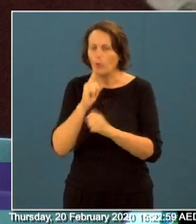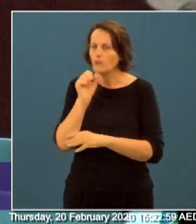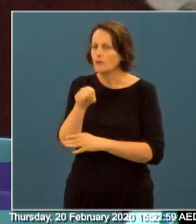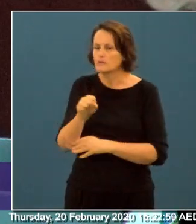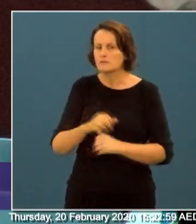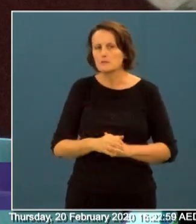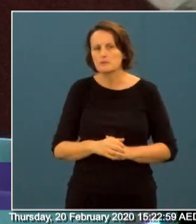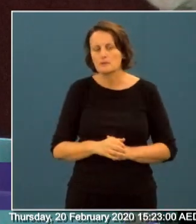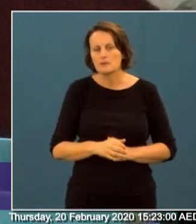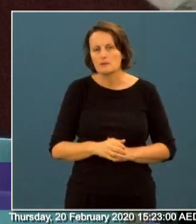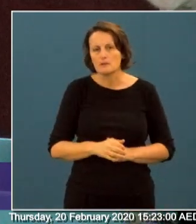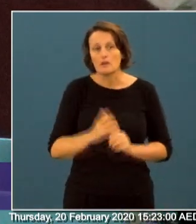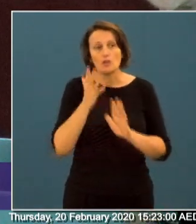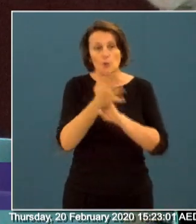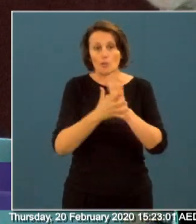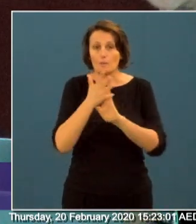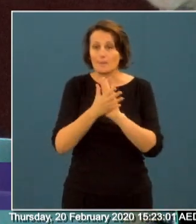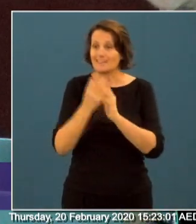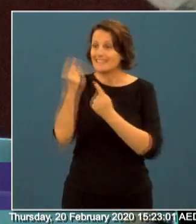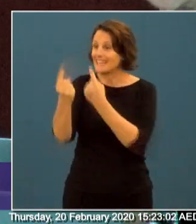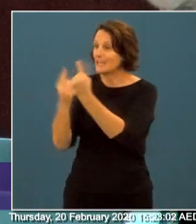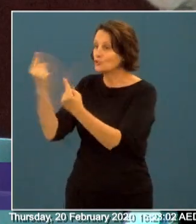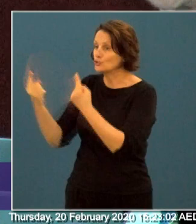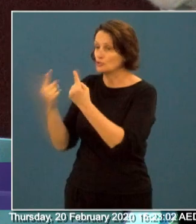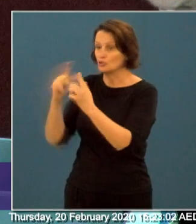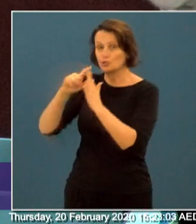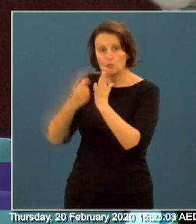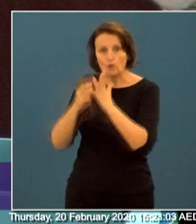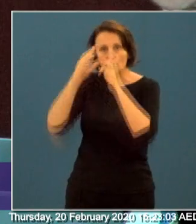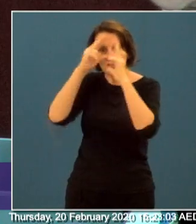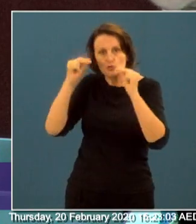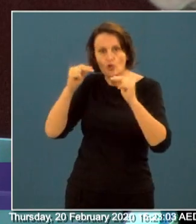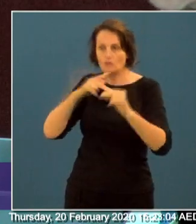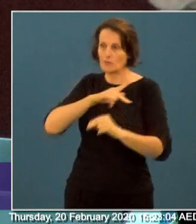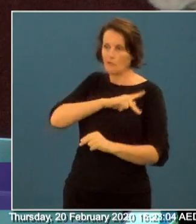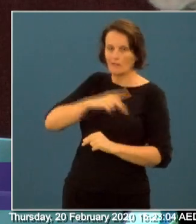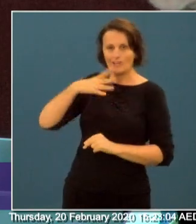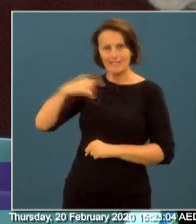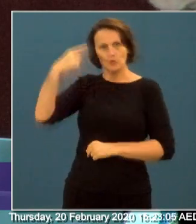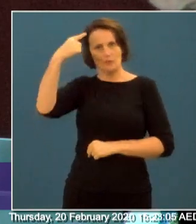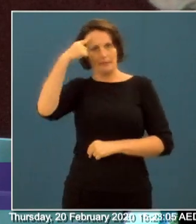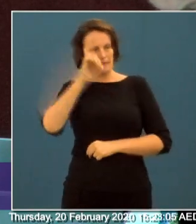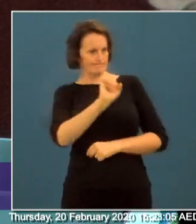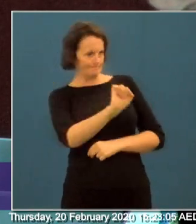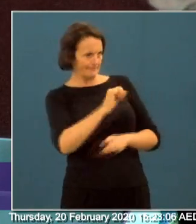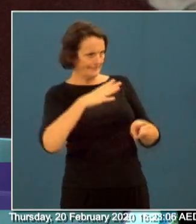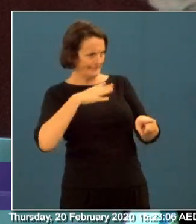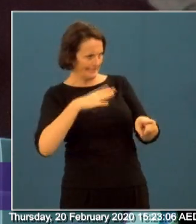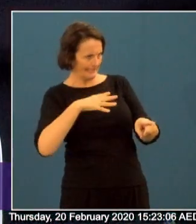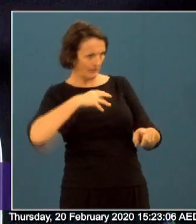And it's something that individual clinicians have to use their discretion about in the particular circumstances. That's correct.